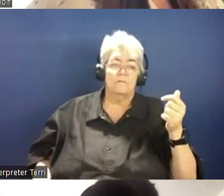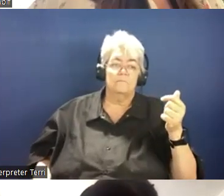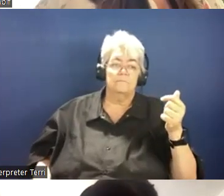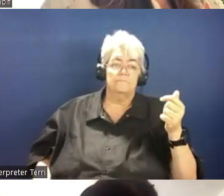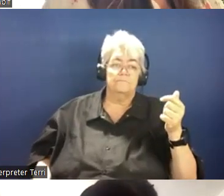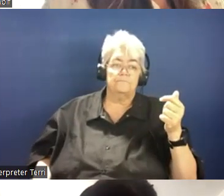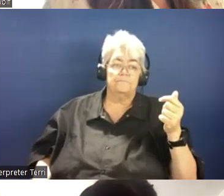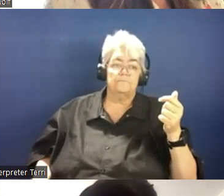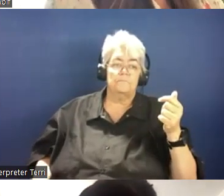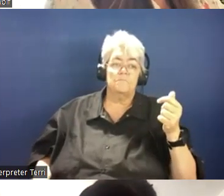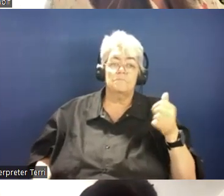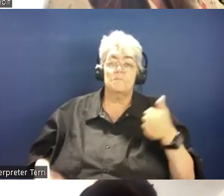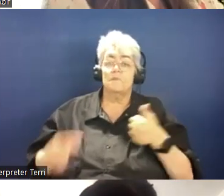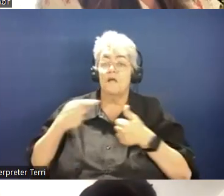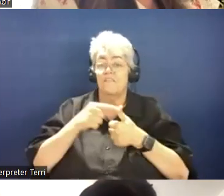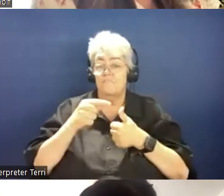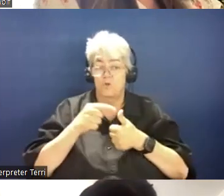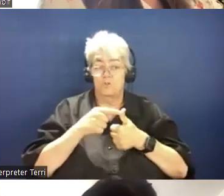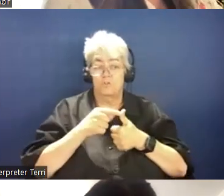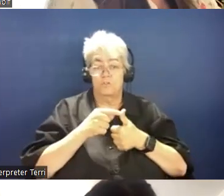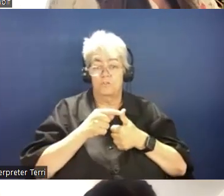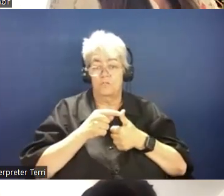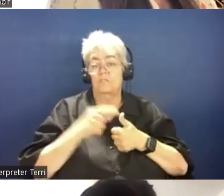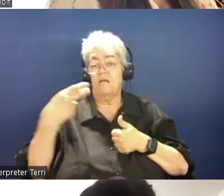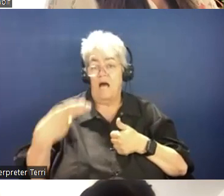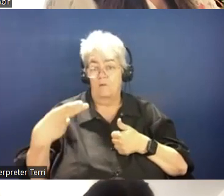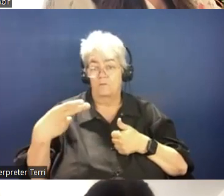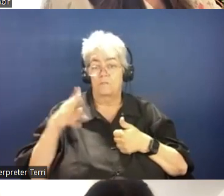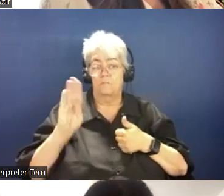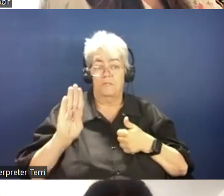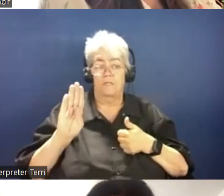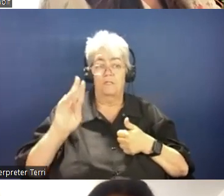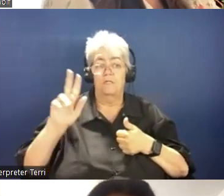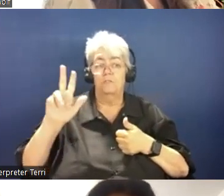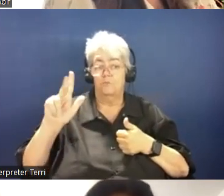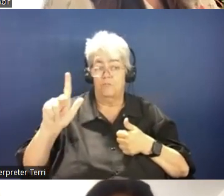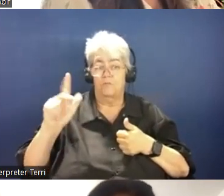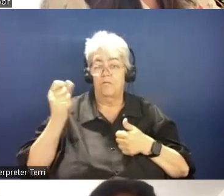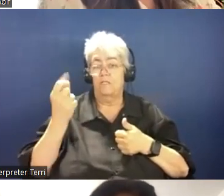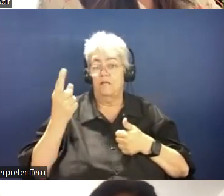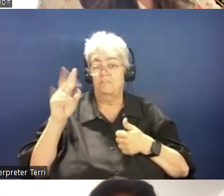So the first the first bill is House Bill 23-1178 and this one is, Kayden's Law.